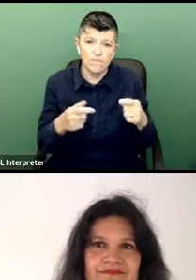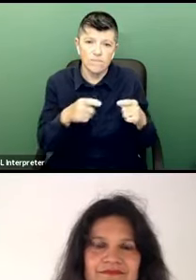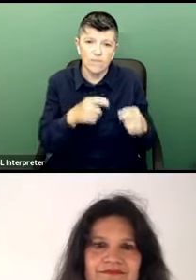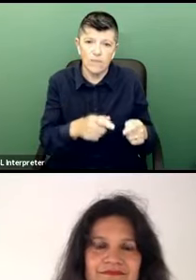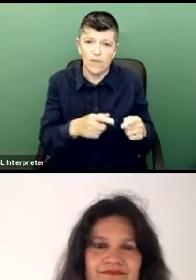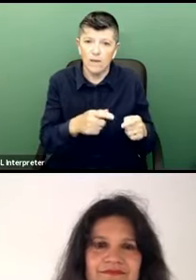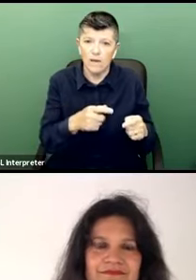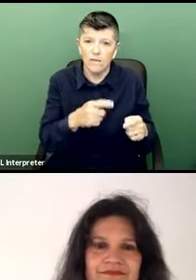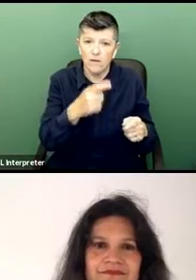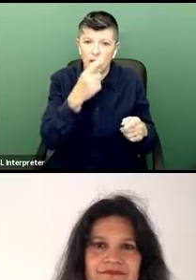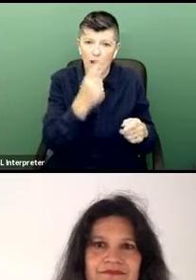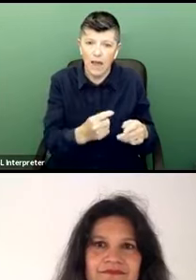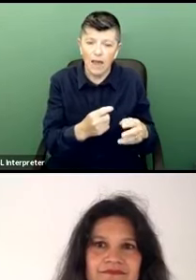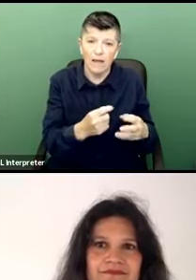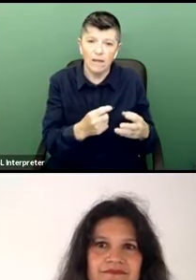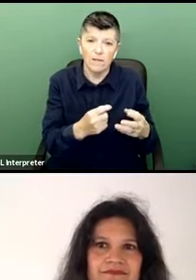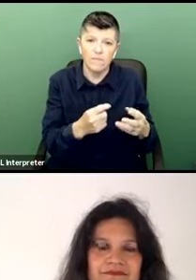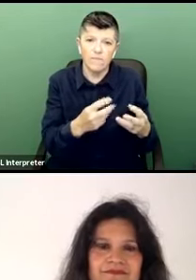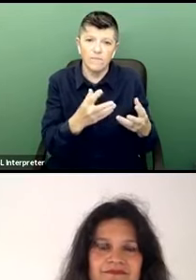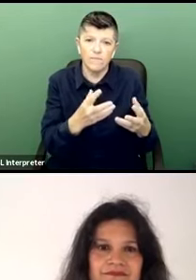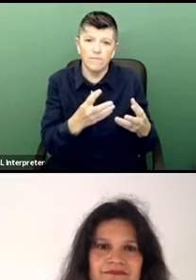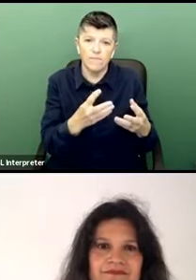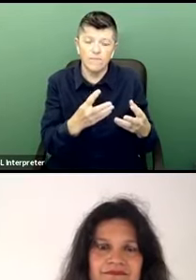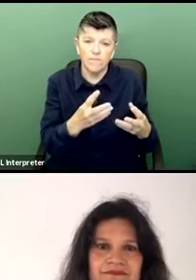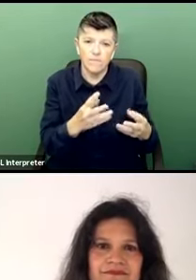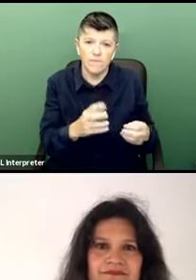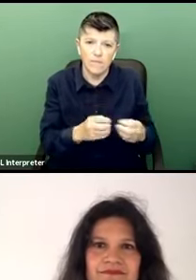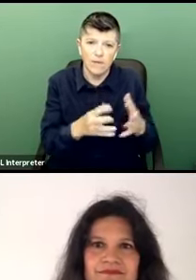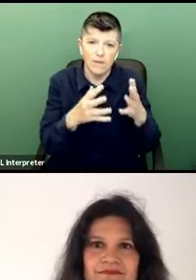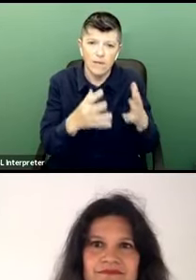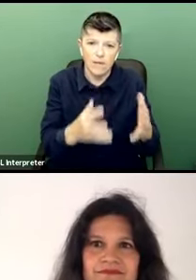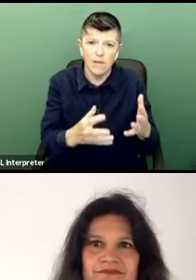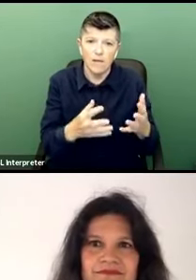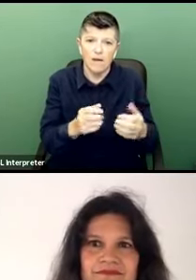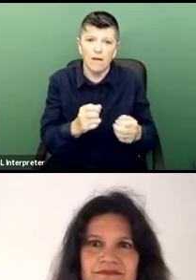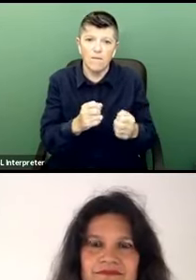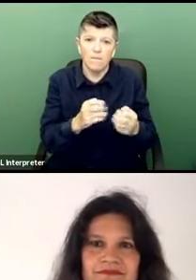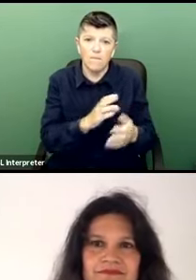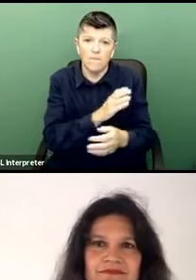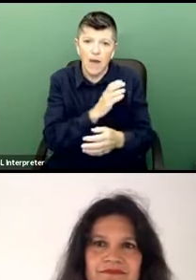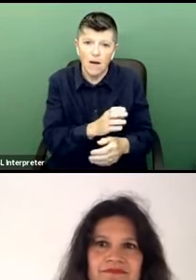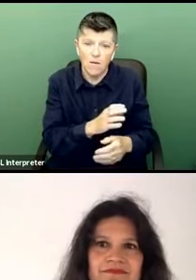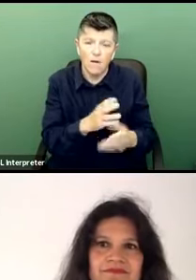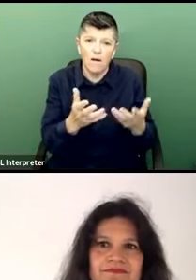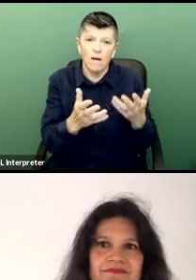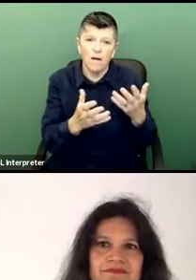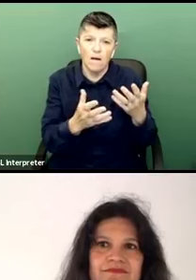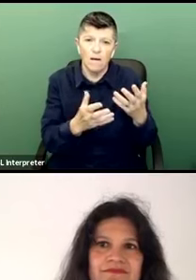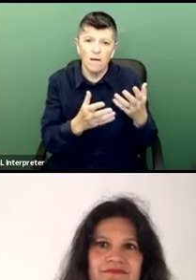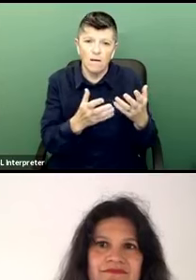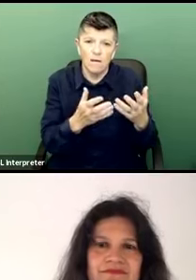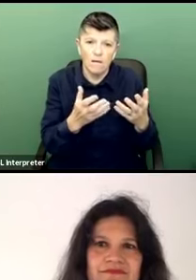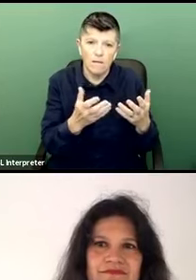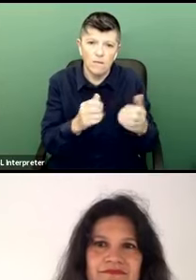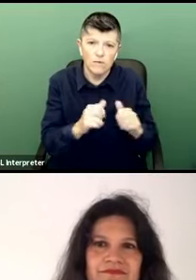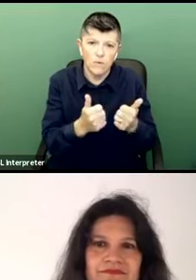particularly from the Hong Kong example that there are many layers of control and thinking that